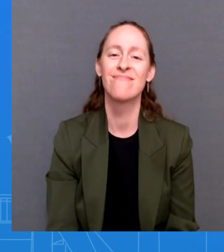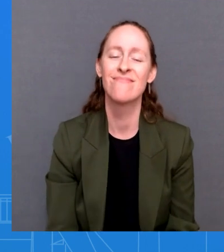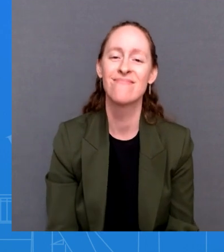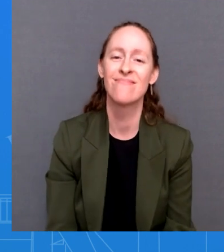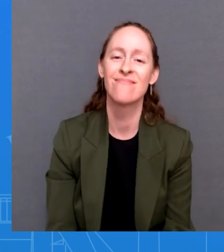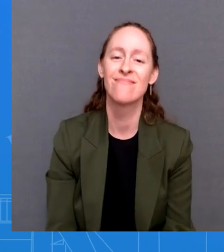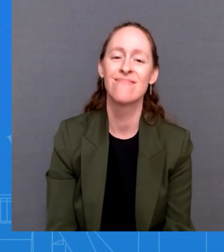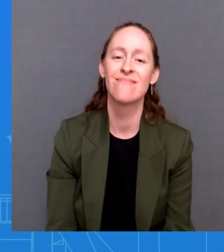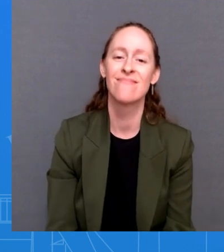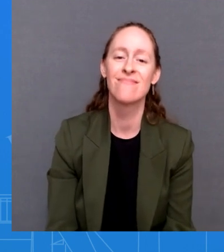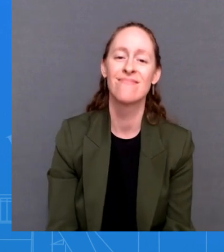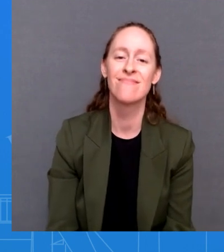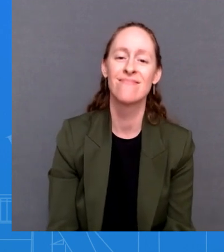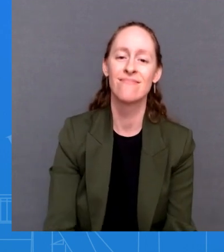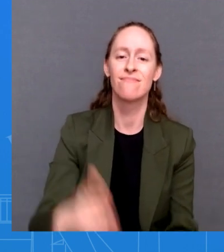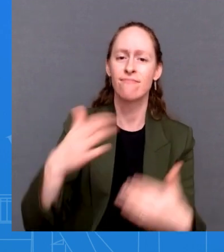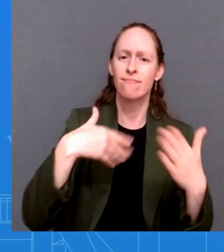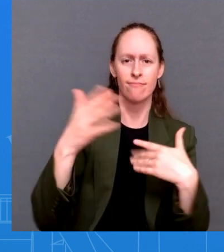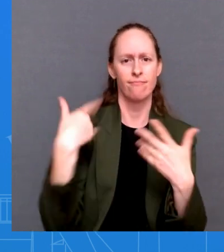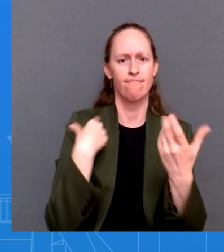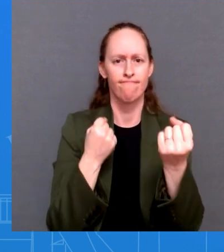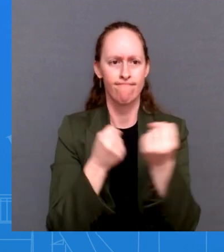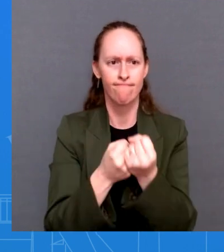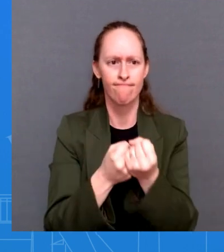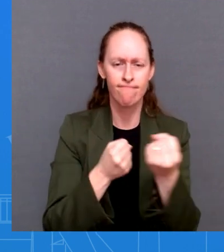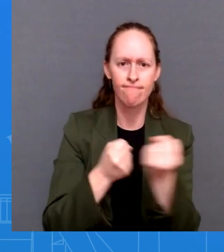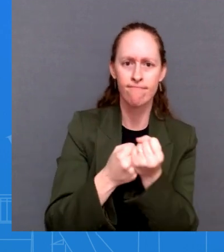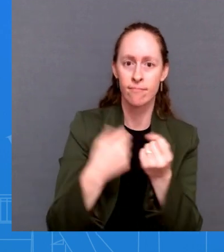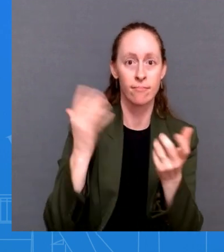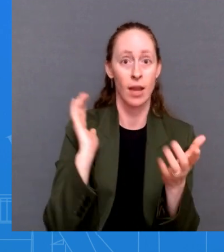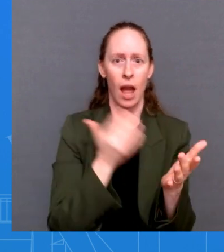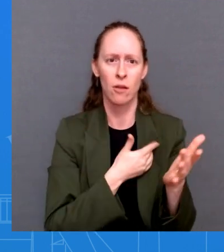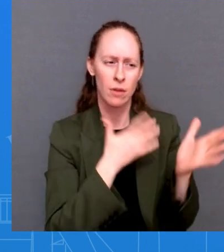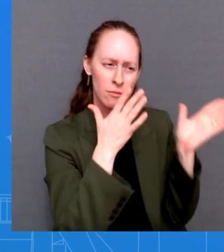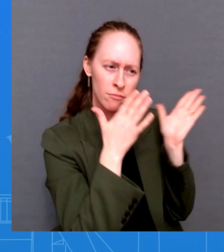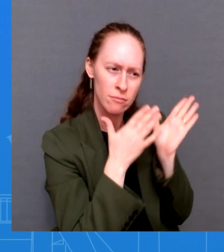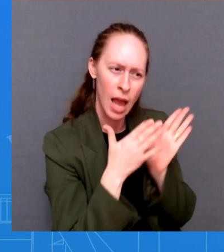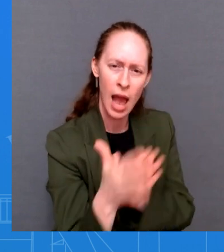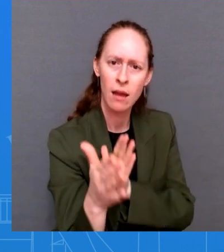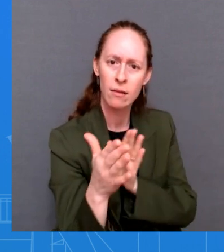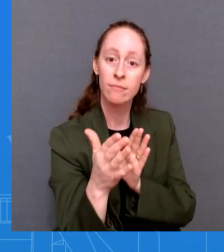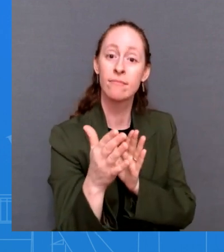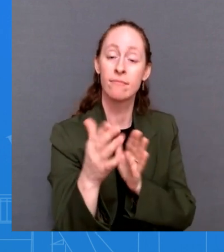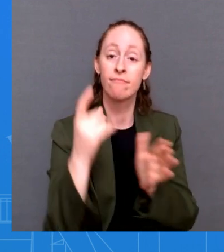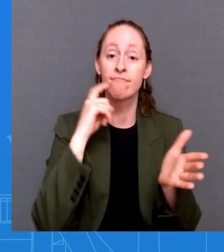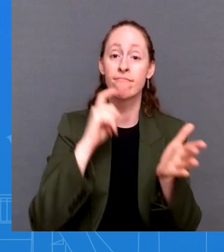94 percent of cases were associated with sexual activity, and nearly all the cases have been seen in gay, bisexual